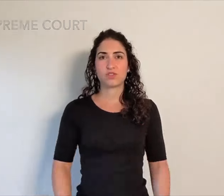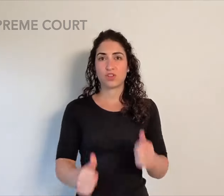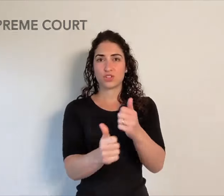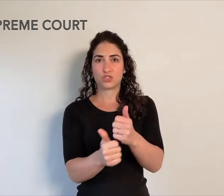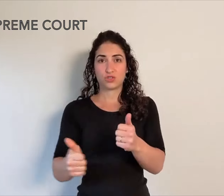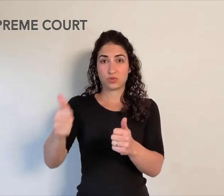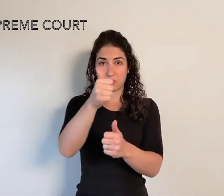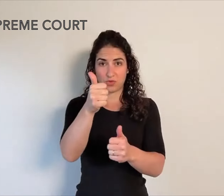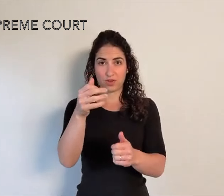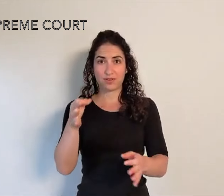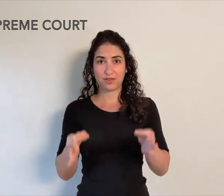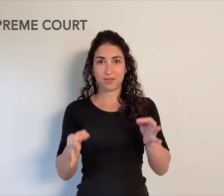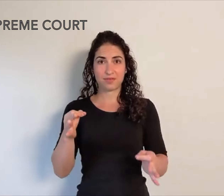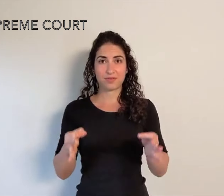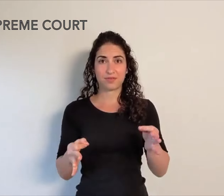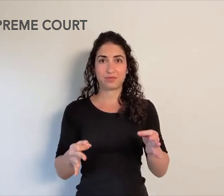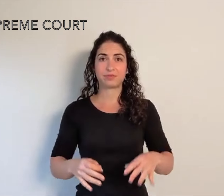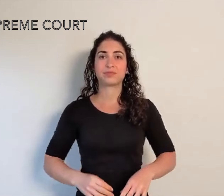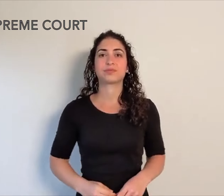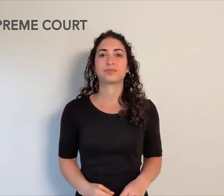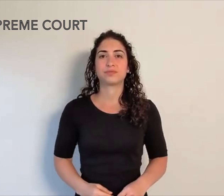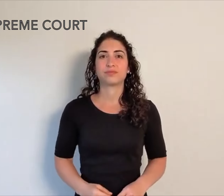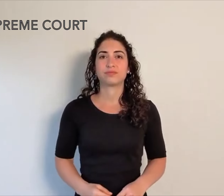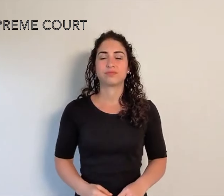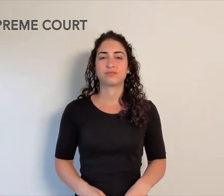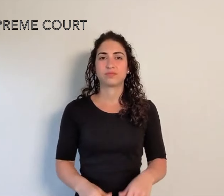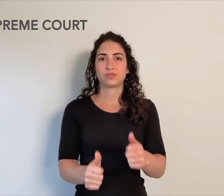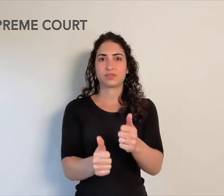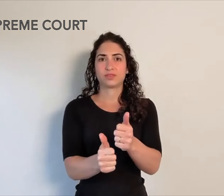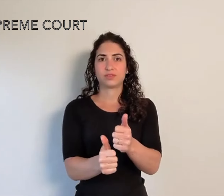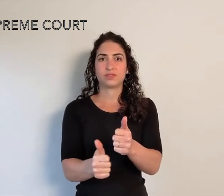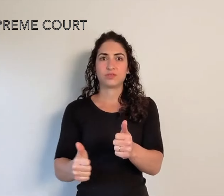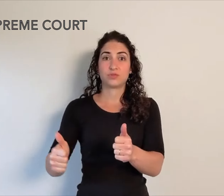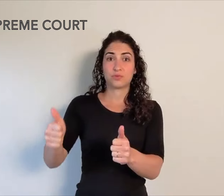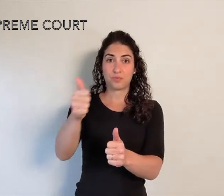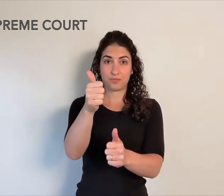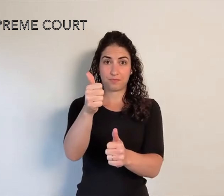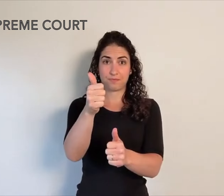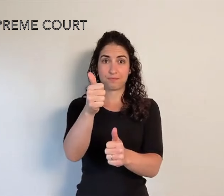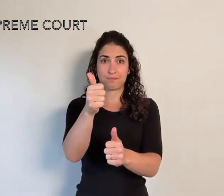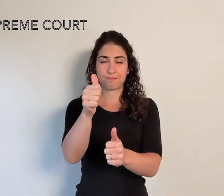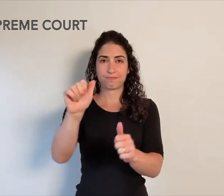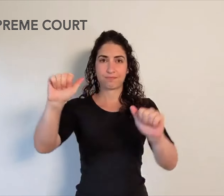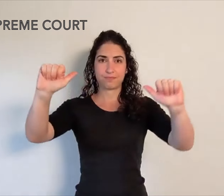SUPREME COURT SUPREME